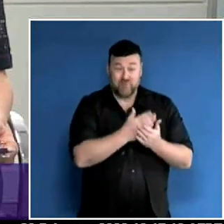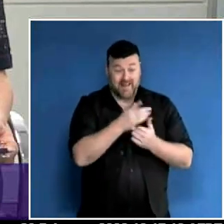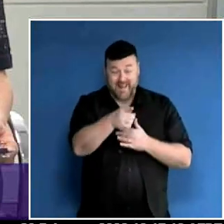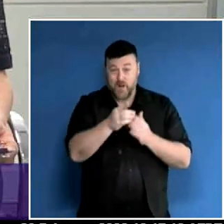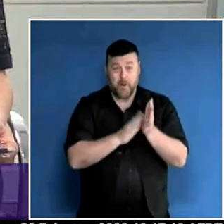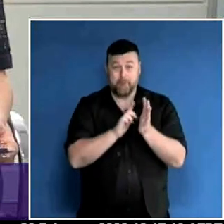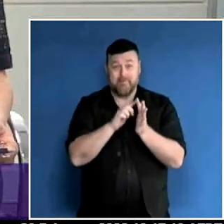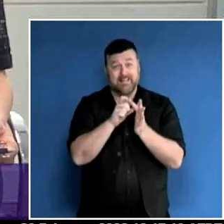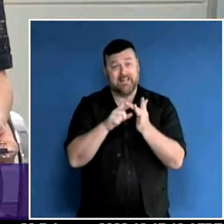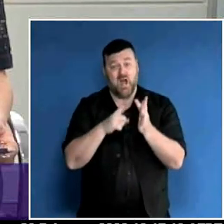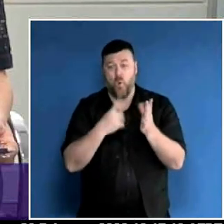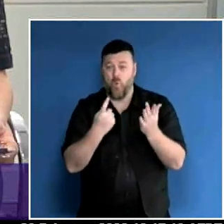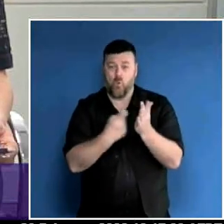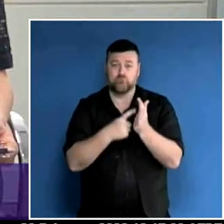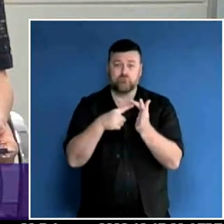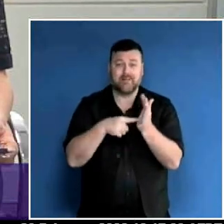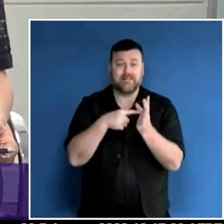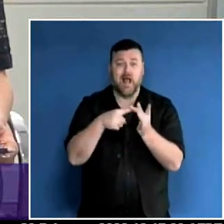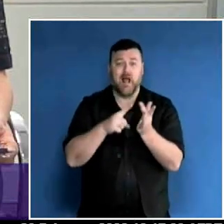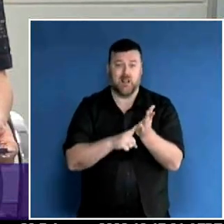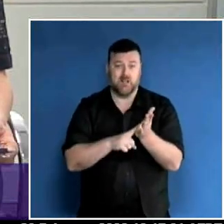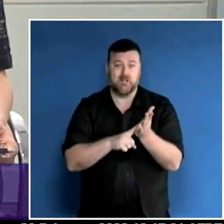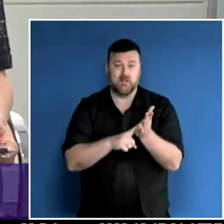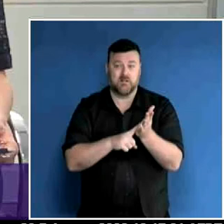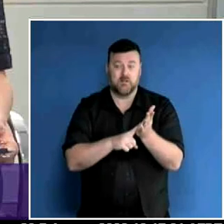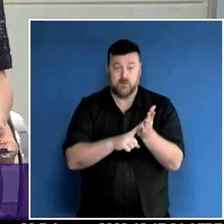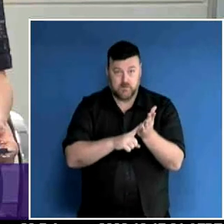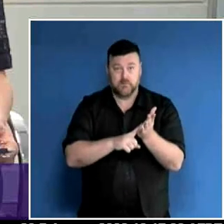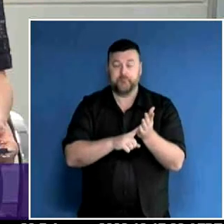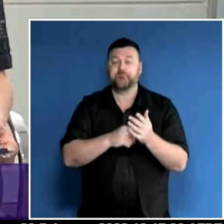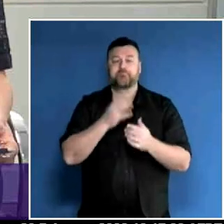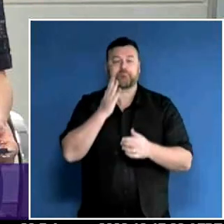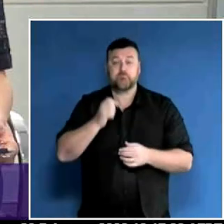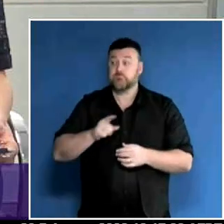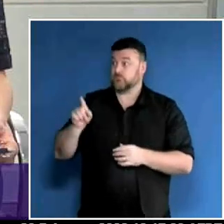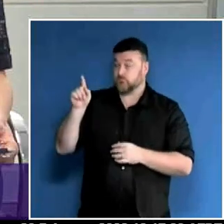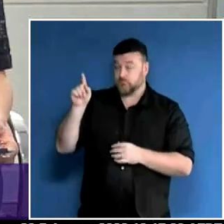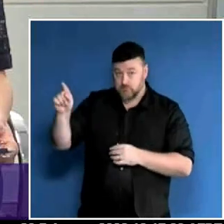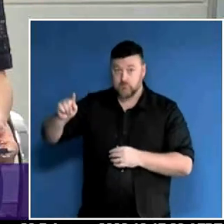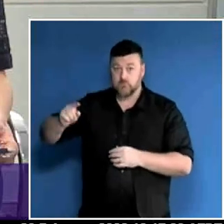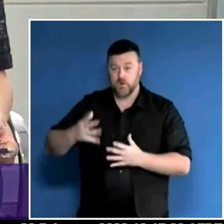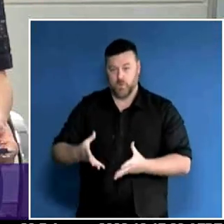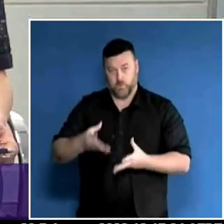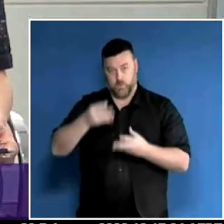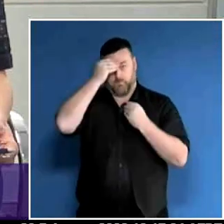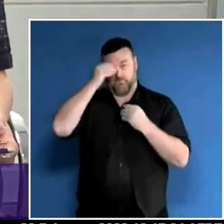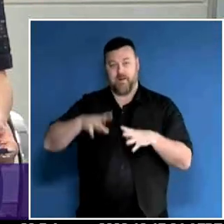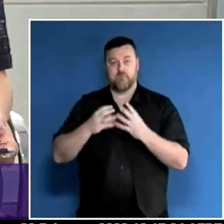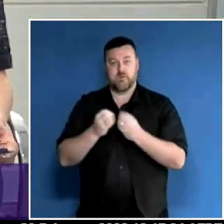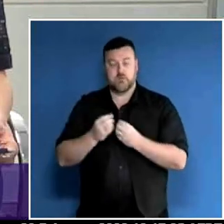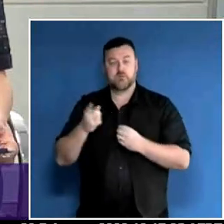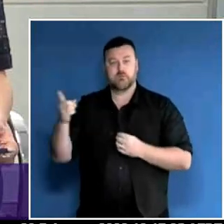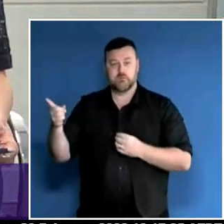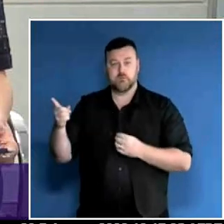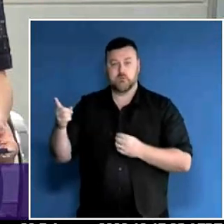So she ultimately was able to take and what I was able to provide and do her job - what I imagine a DES provider's job is supposed to be, rather than what it tends to be.